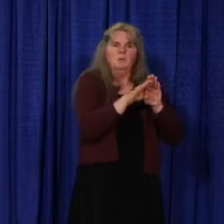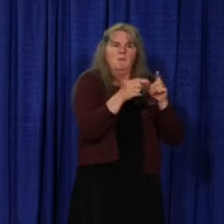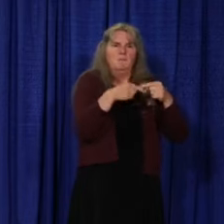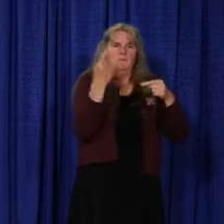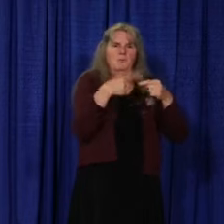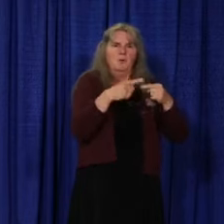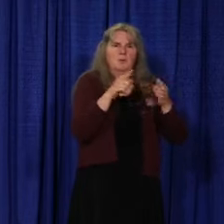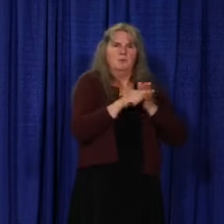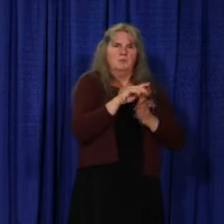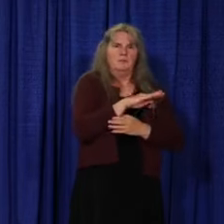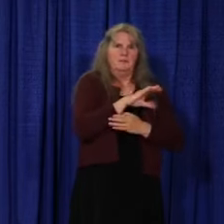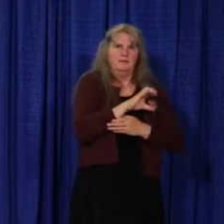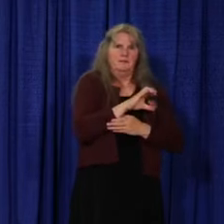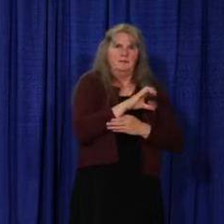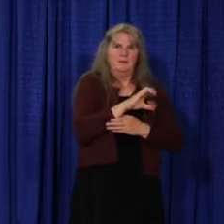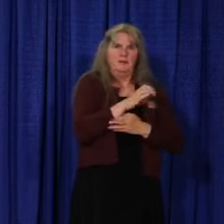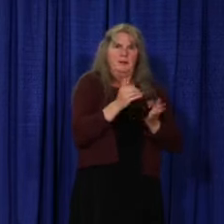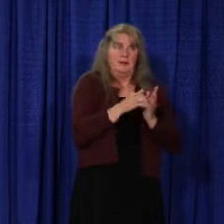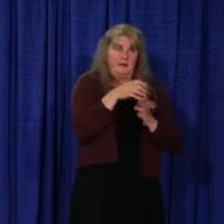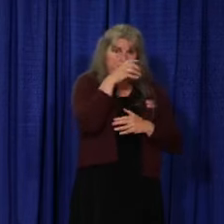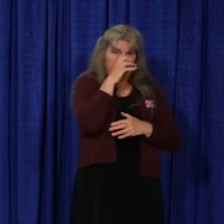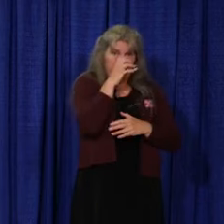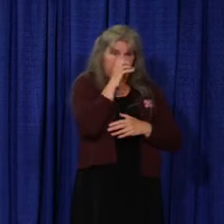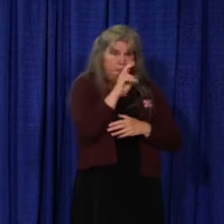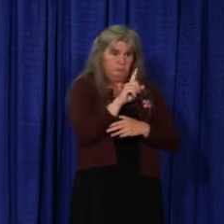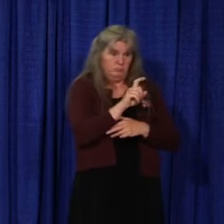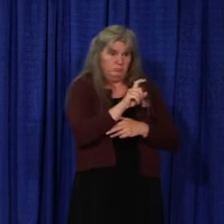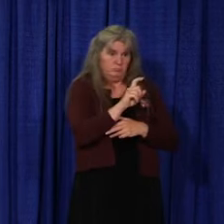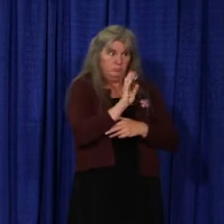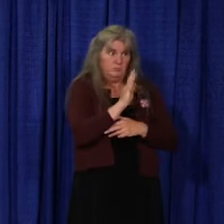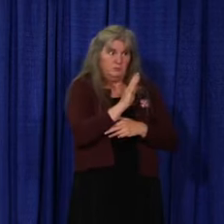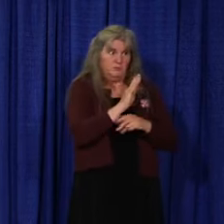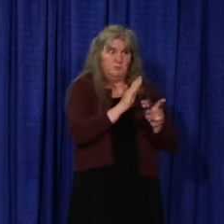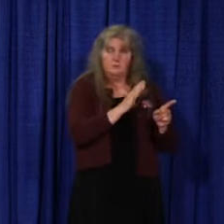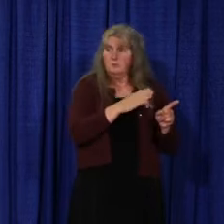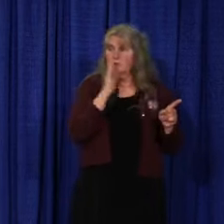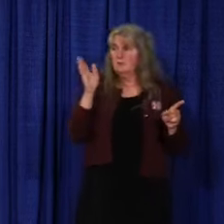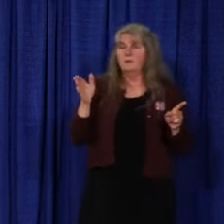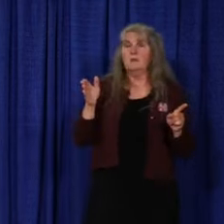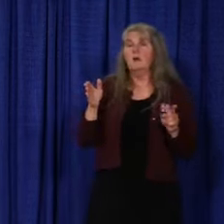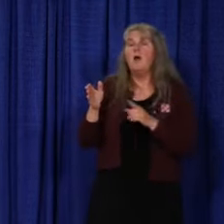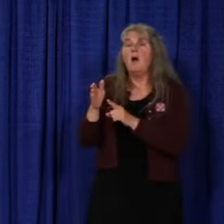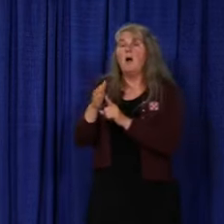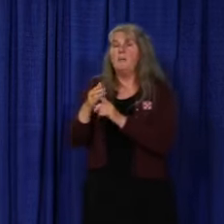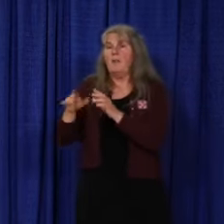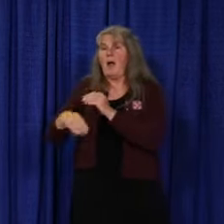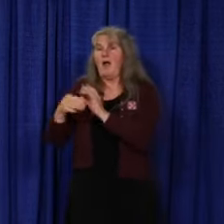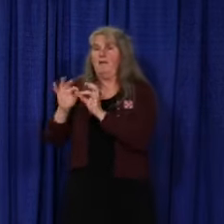maybe reimpose some restrictions on travel from British Columbia? If I could before Dr Hanley